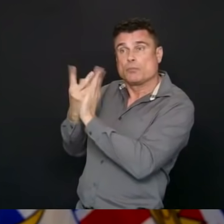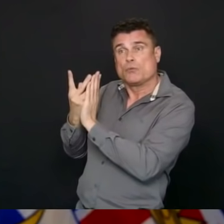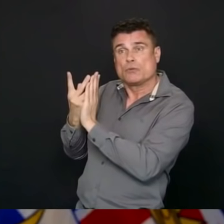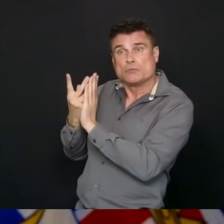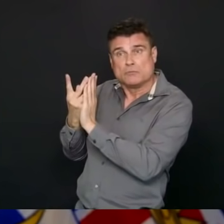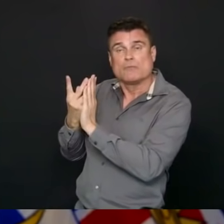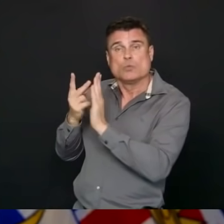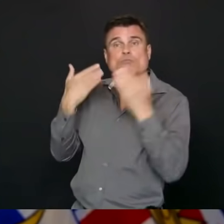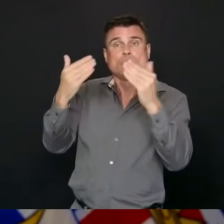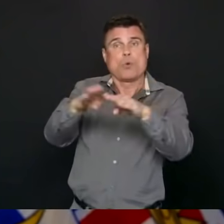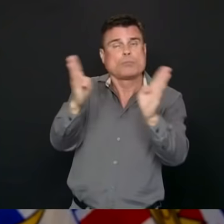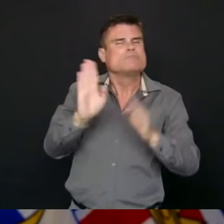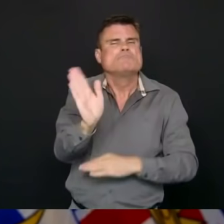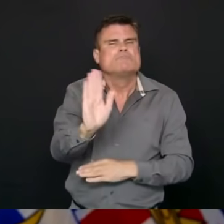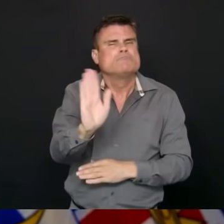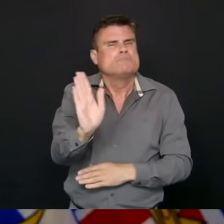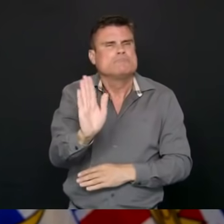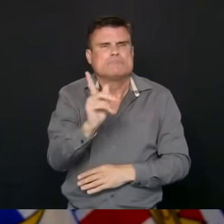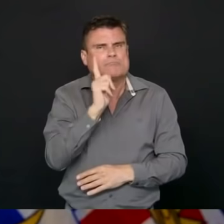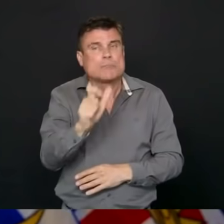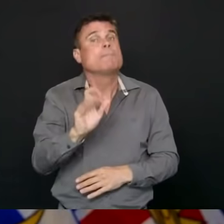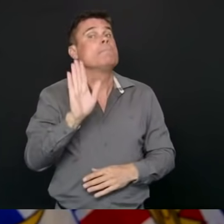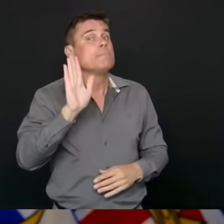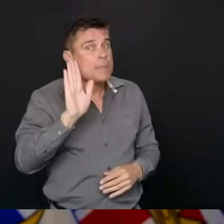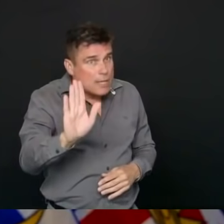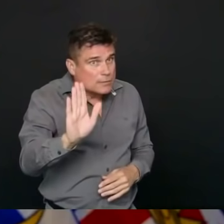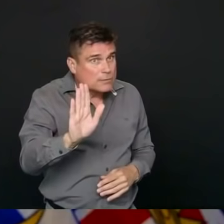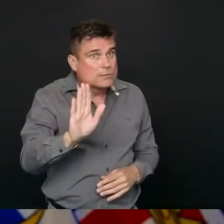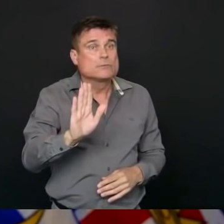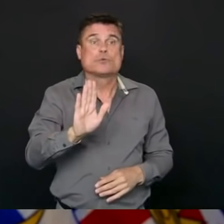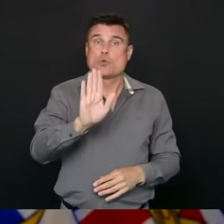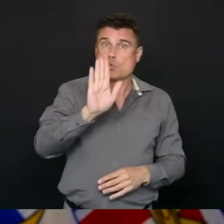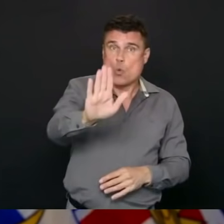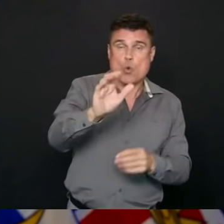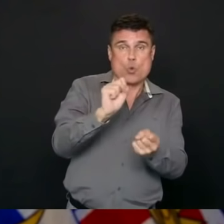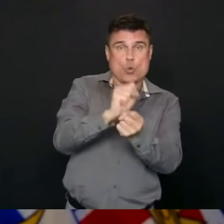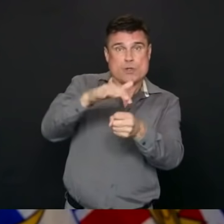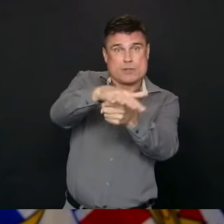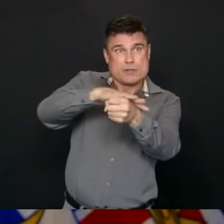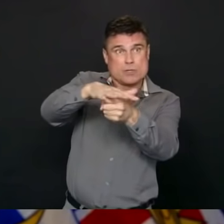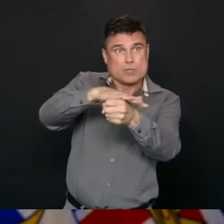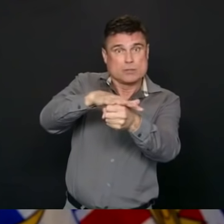to ensure your plan is publicly posted and this is how we have accountability to each